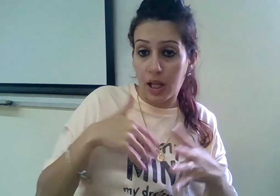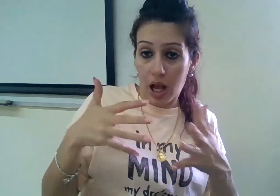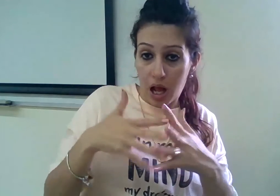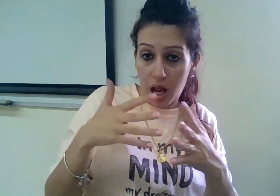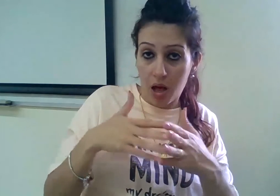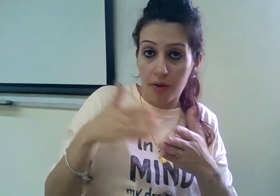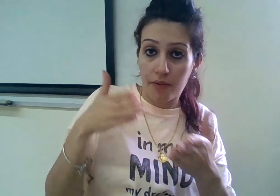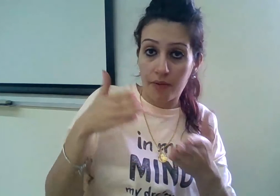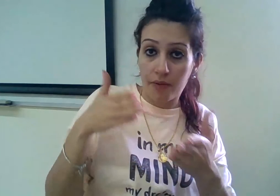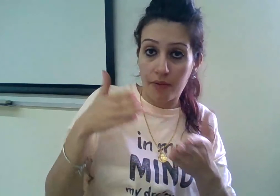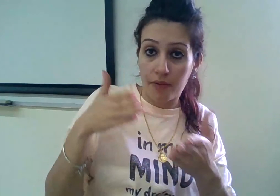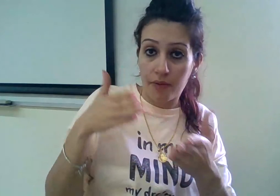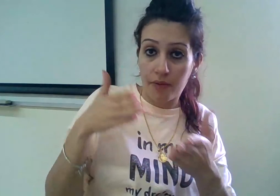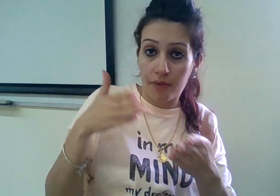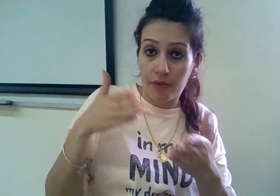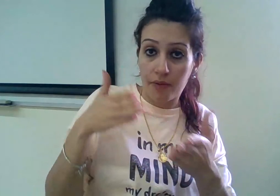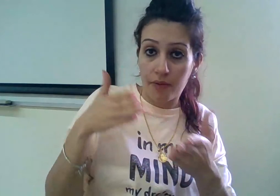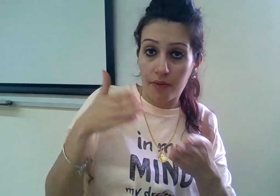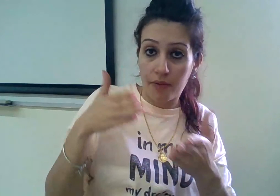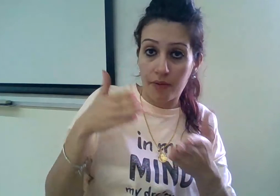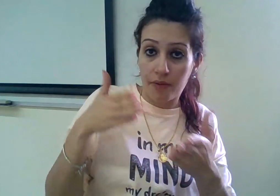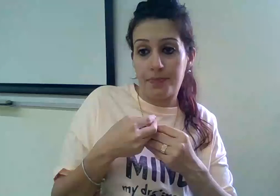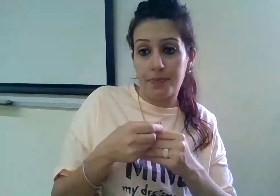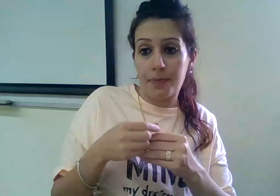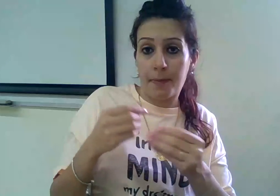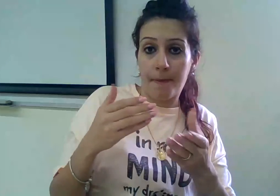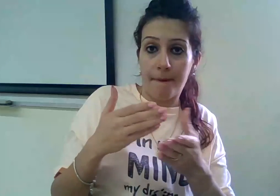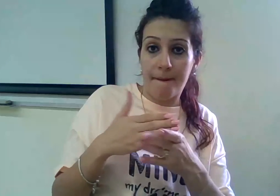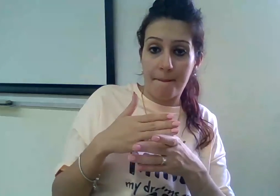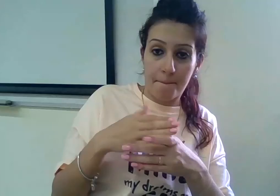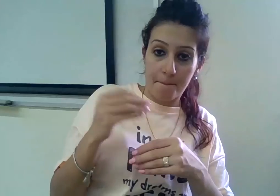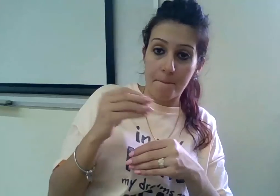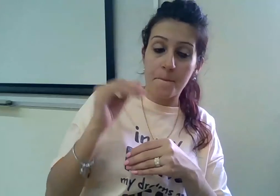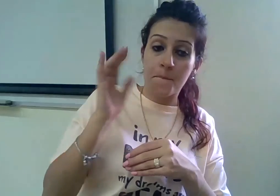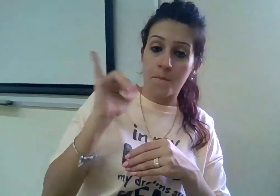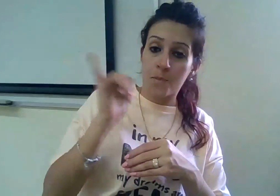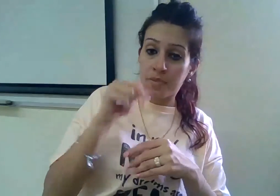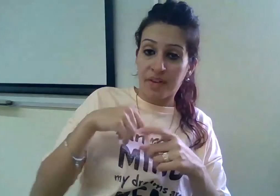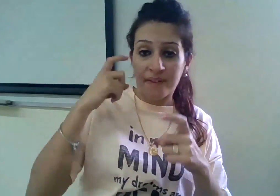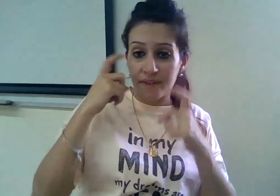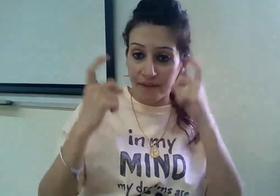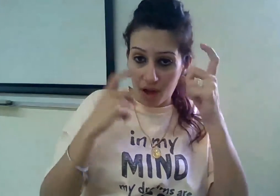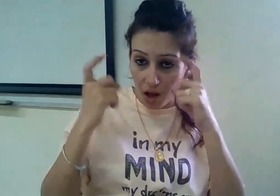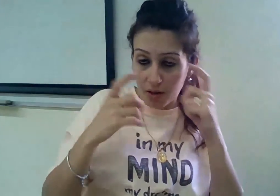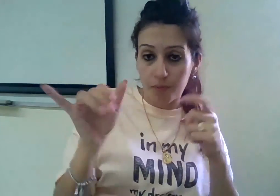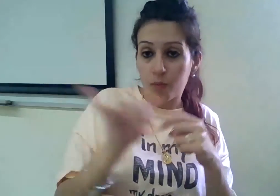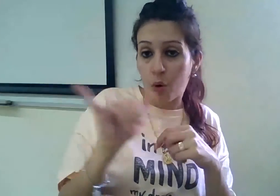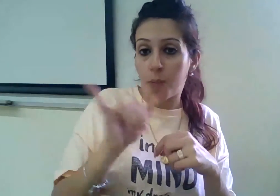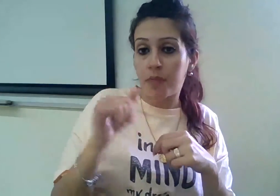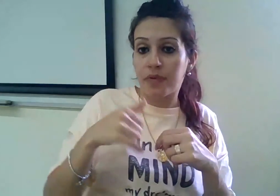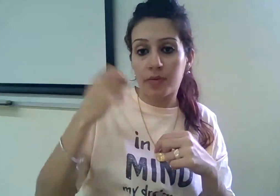But I think that's perfectly fine. Thanks a lot again, to our present us today, Dr. Musa,